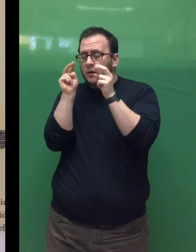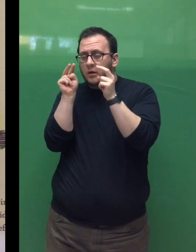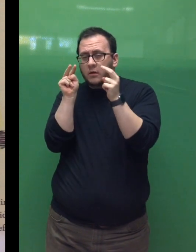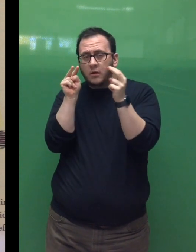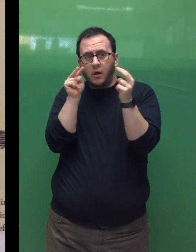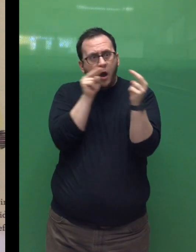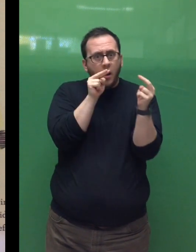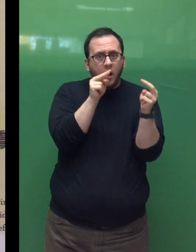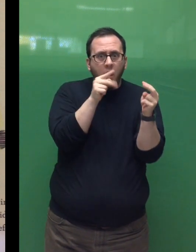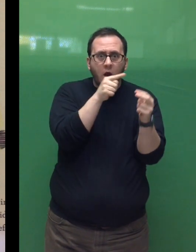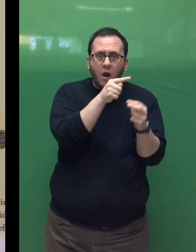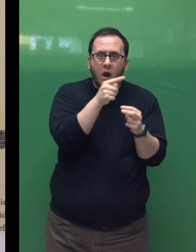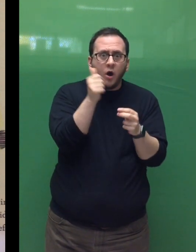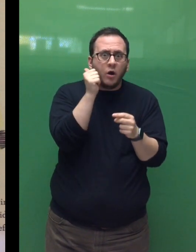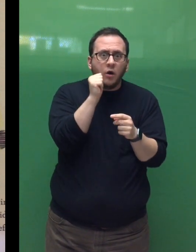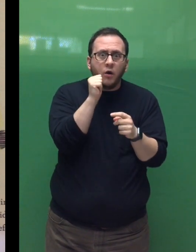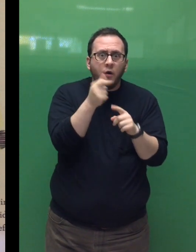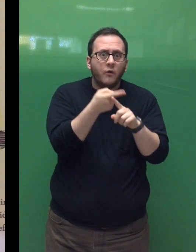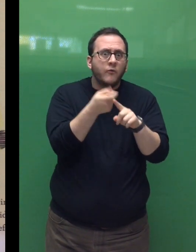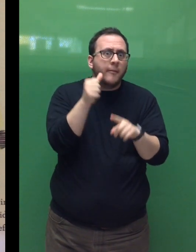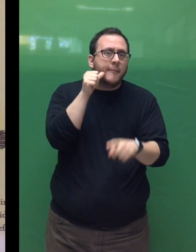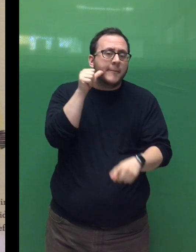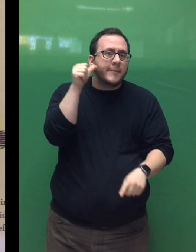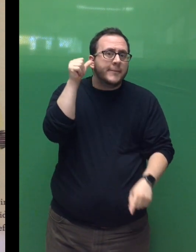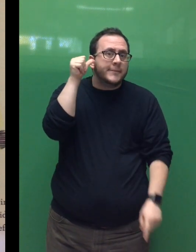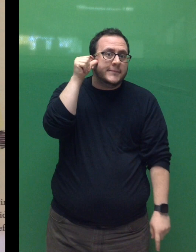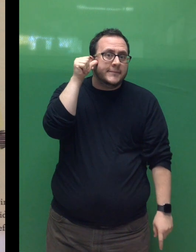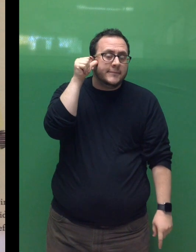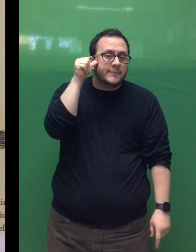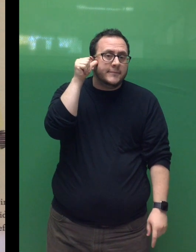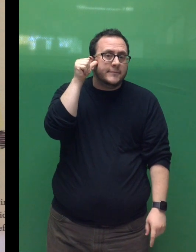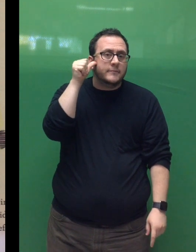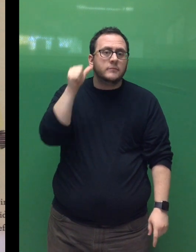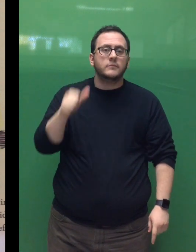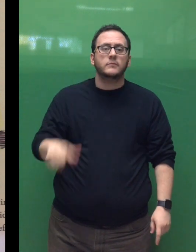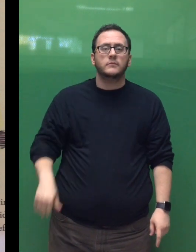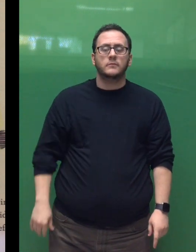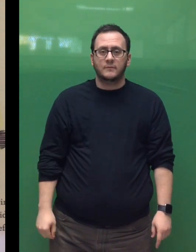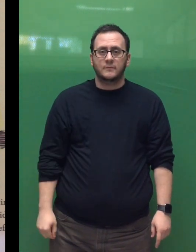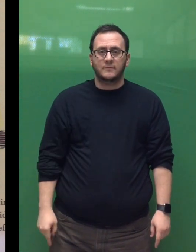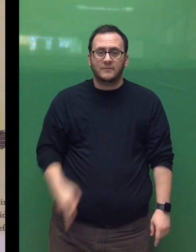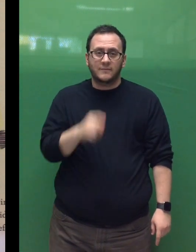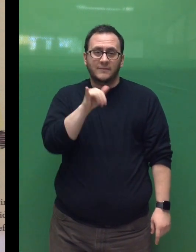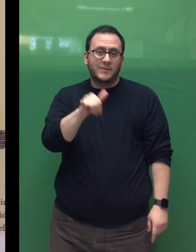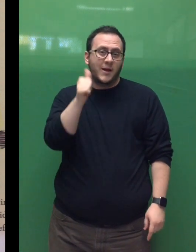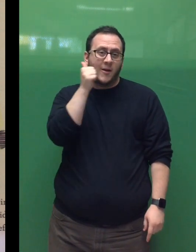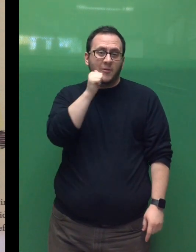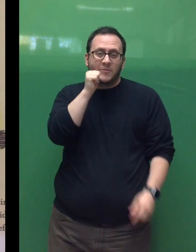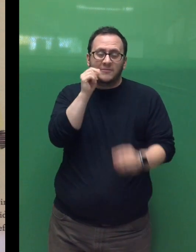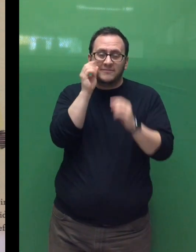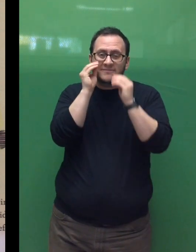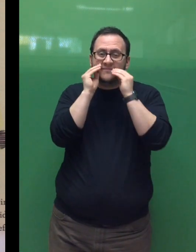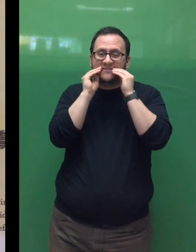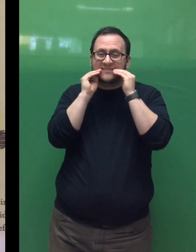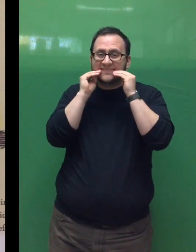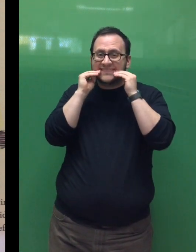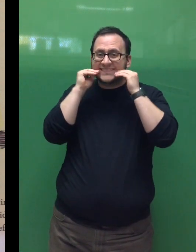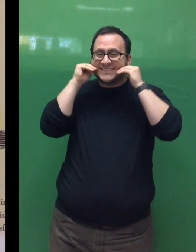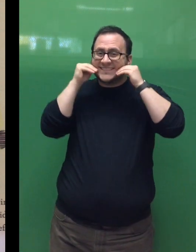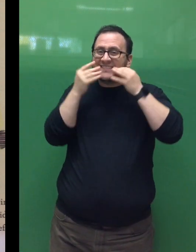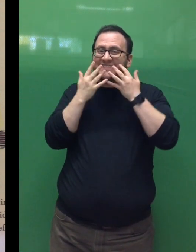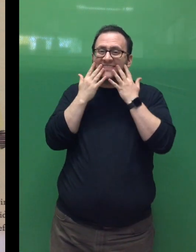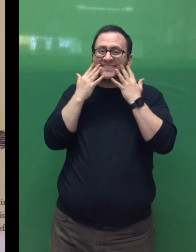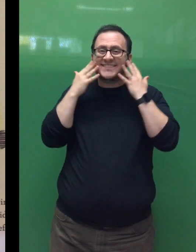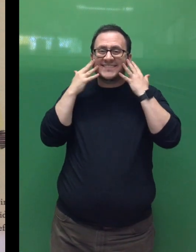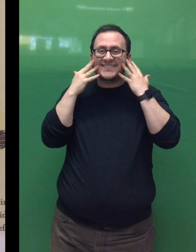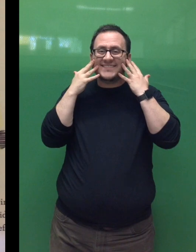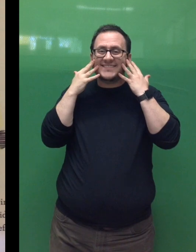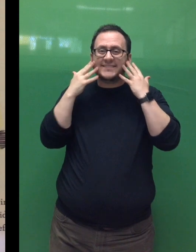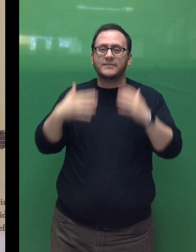And there looking at him with a wide warm smile was the same little girl he'd seen only the day before.